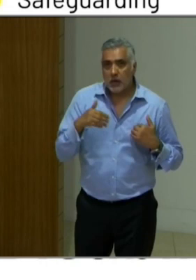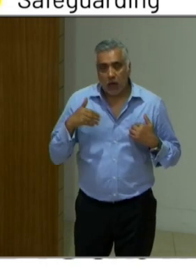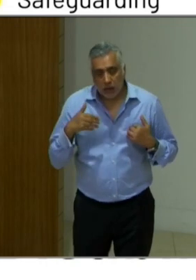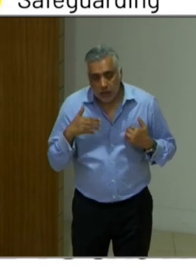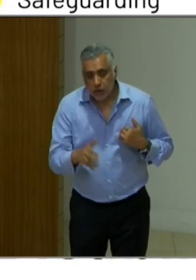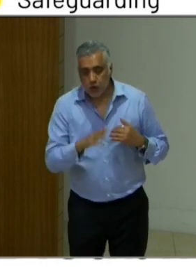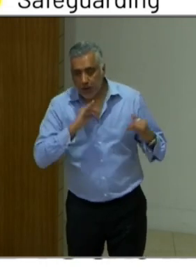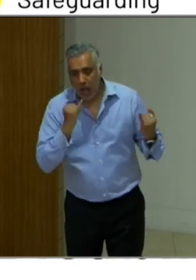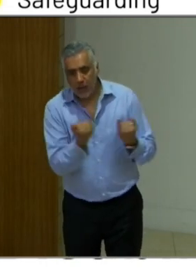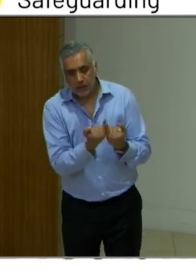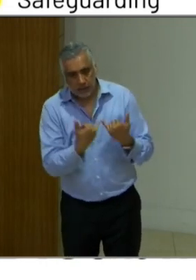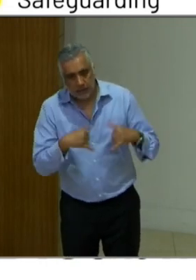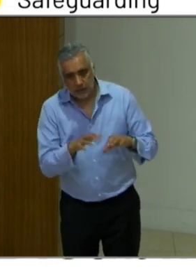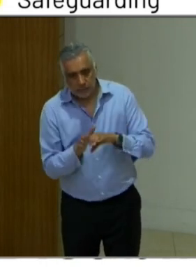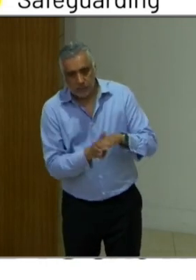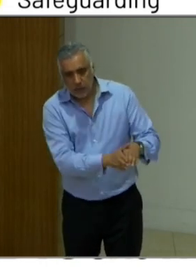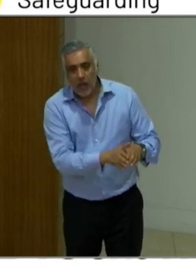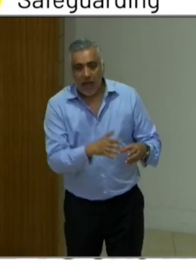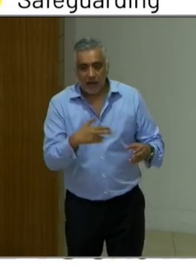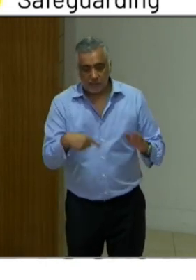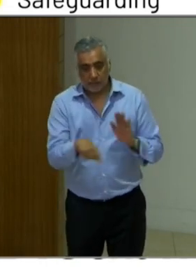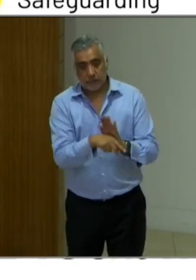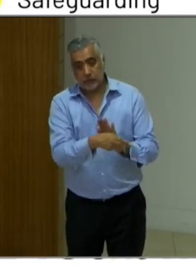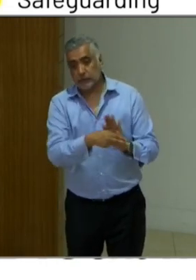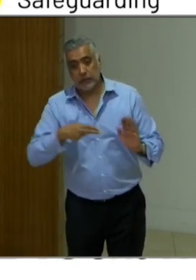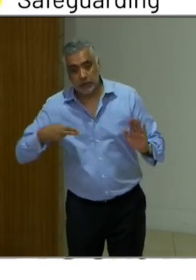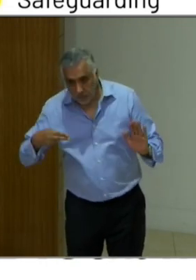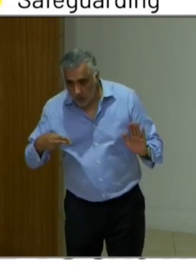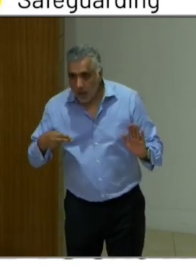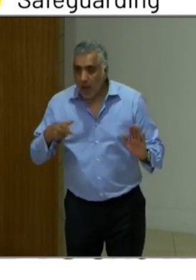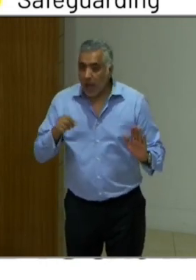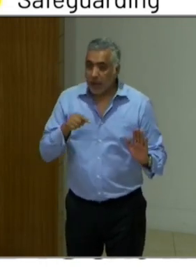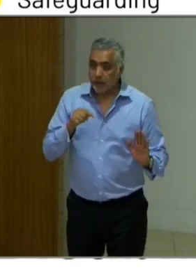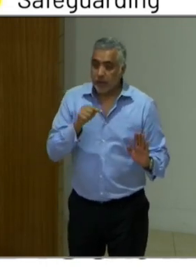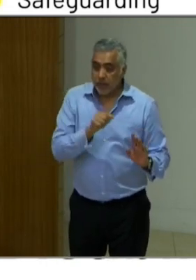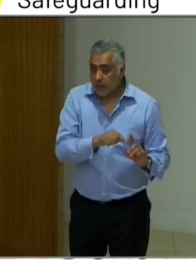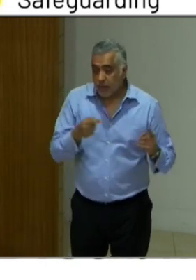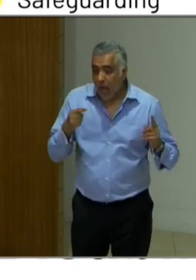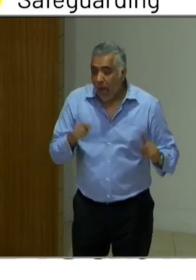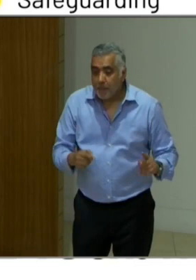isolated and suffer from a stigma and this happens regardless of